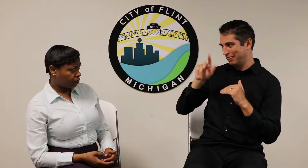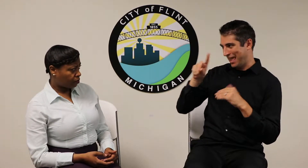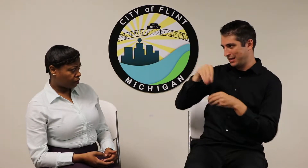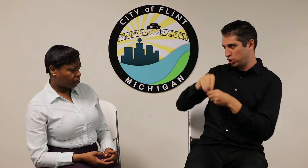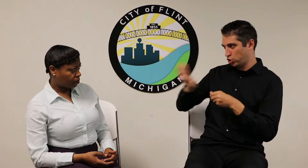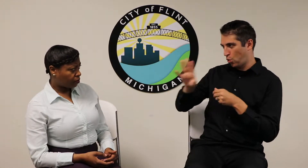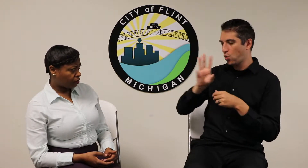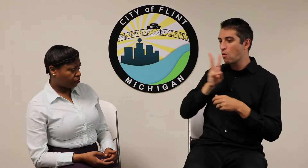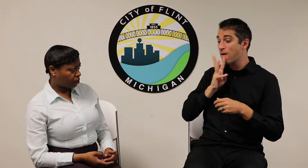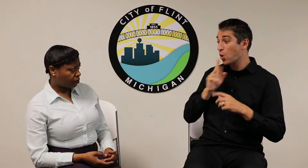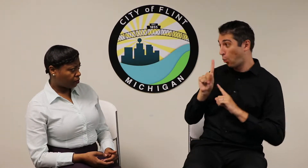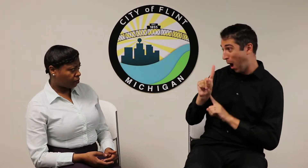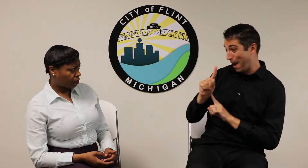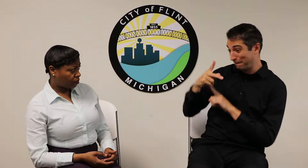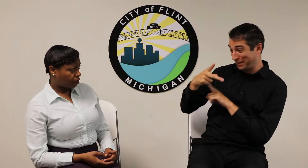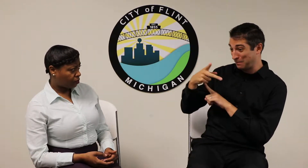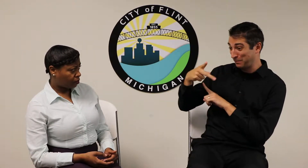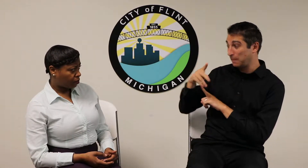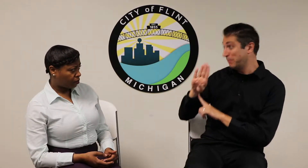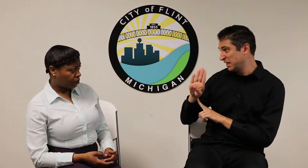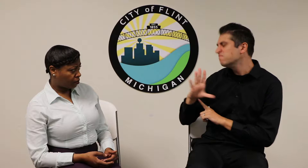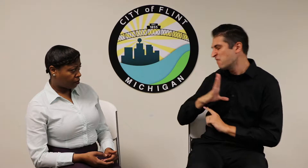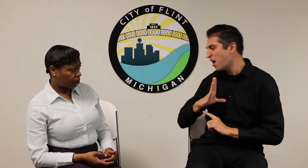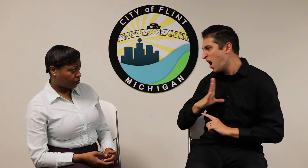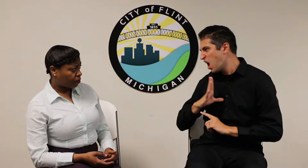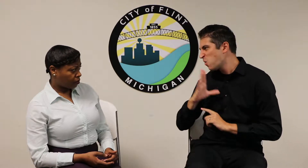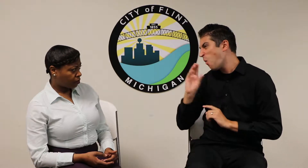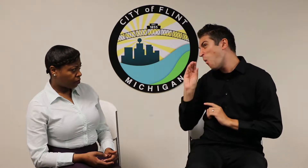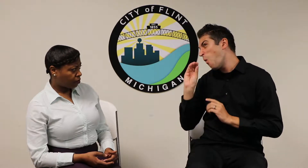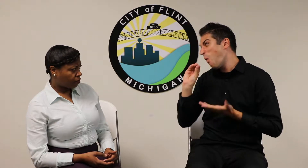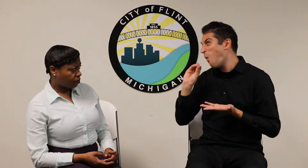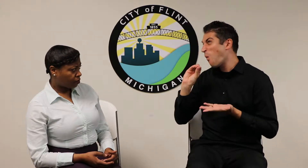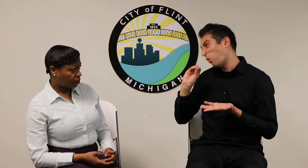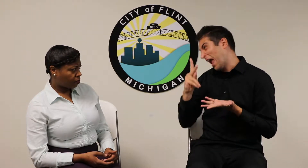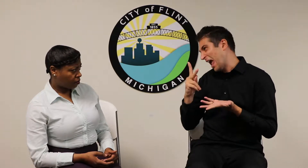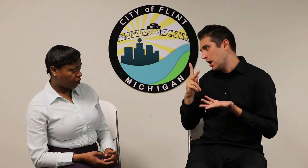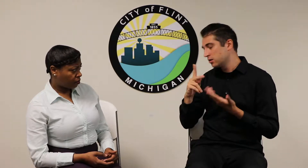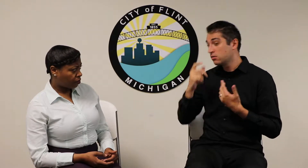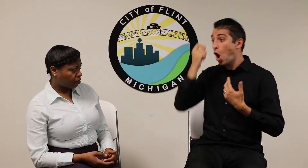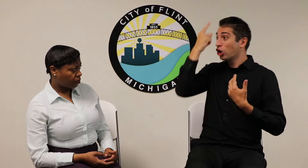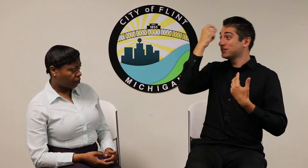your water. One is okay, actually the action level by the government which